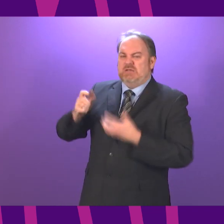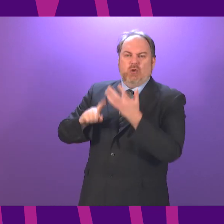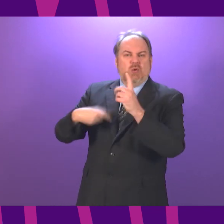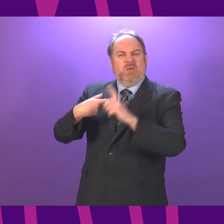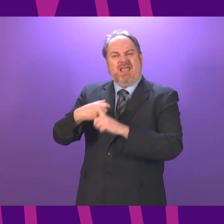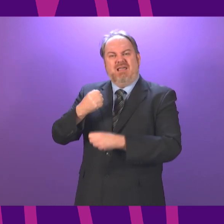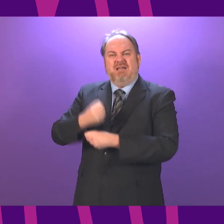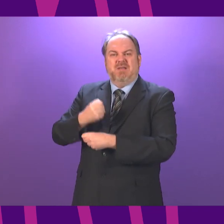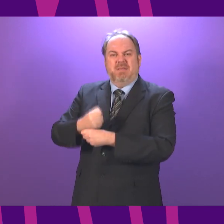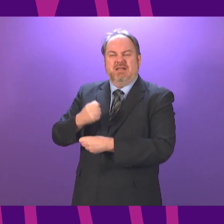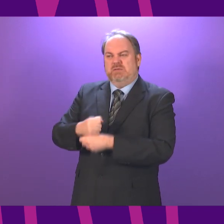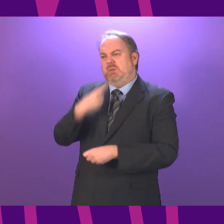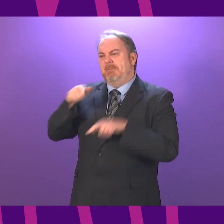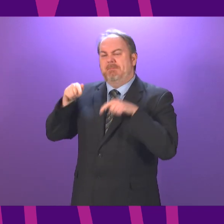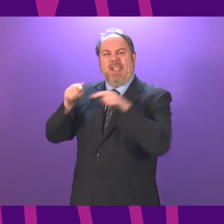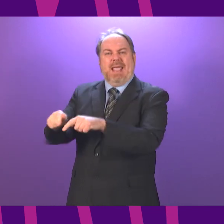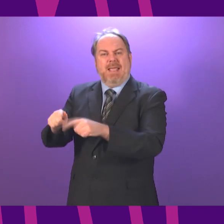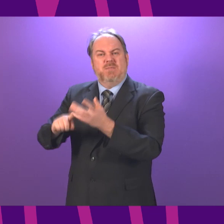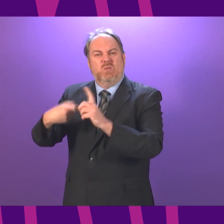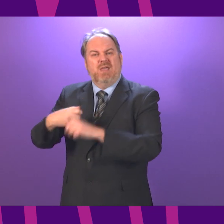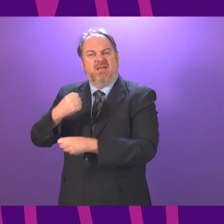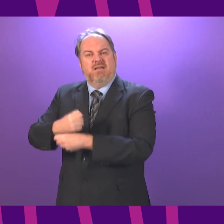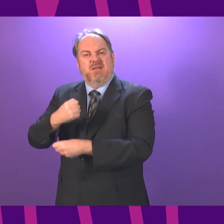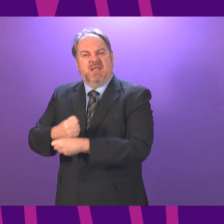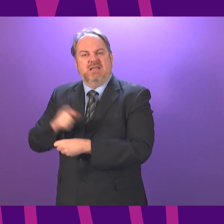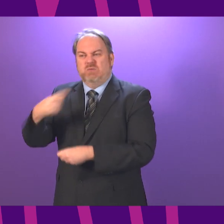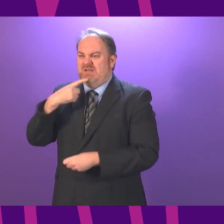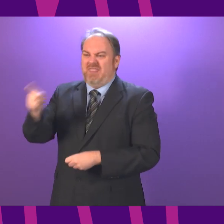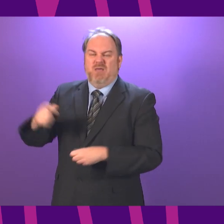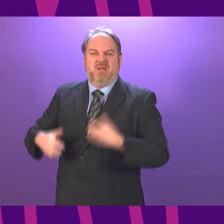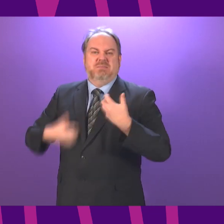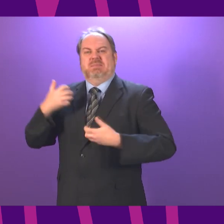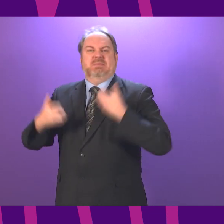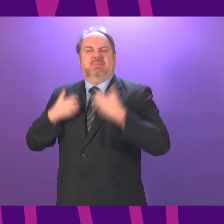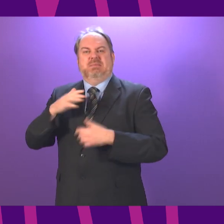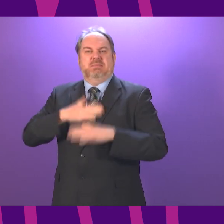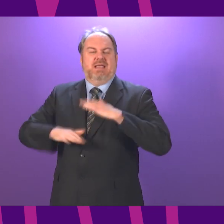“hissy fit” about the publication of sensitive future vaccine supply figures. It was quite the